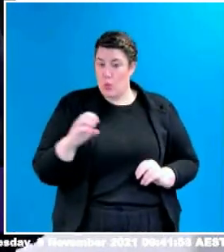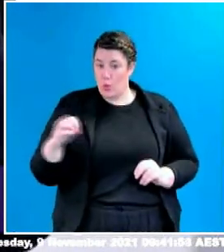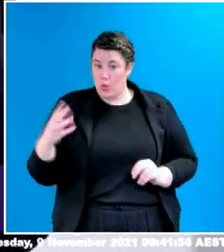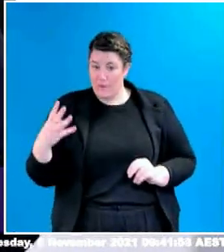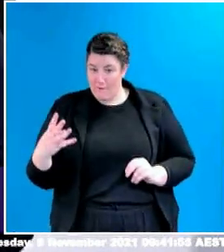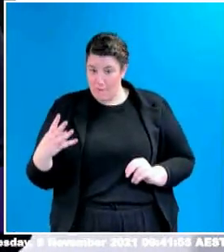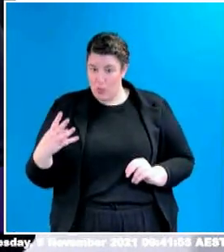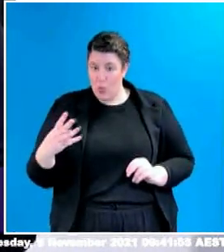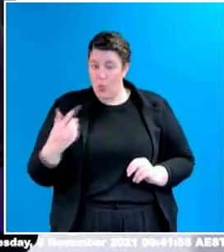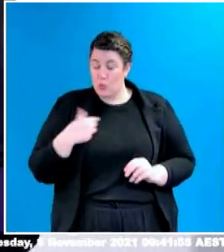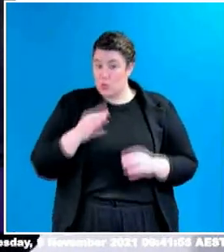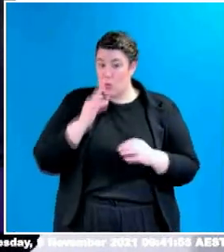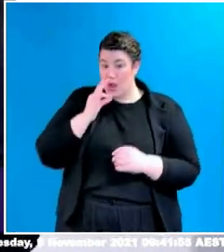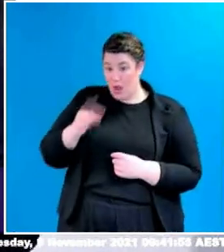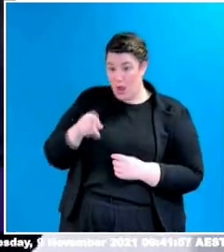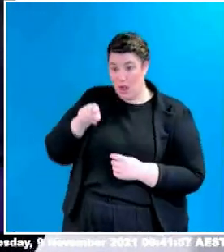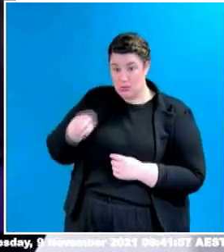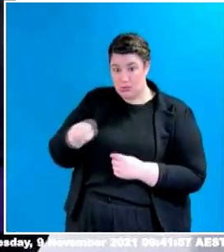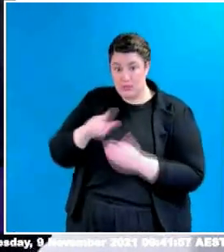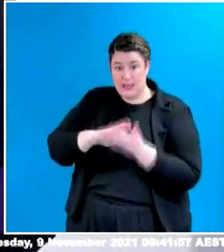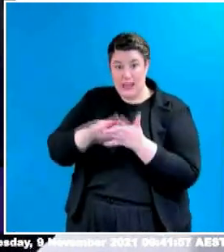Dr Watchirs, can I start with you.